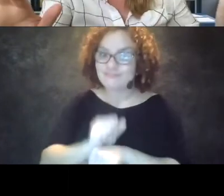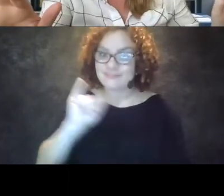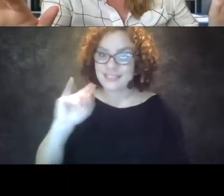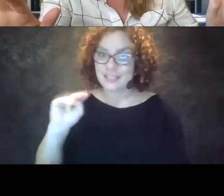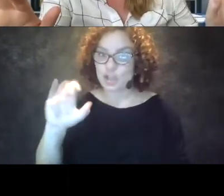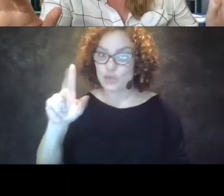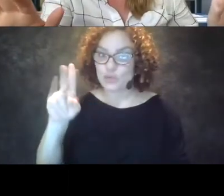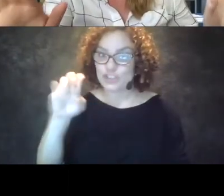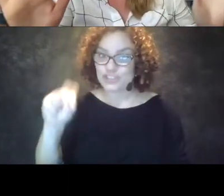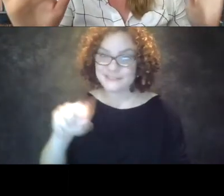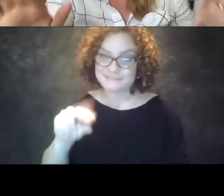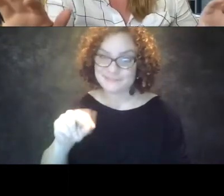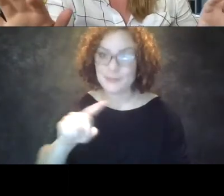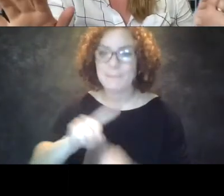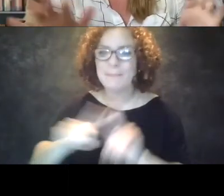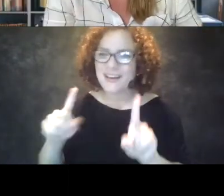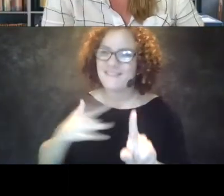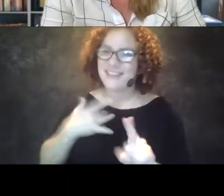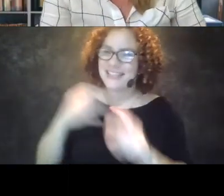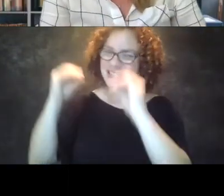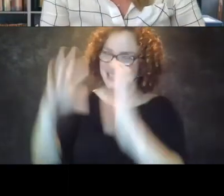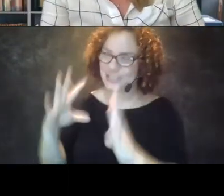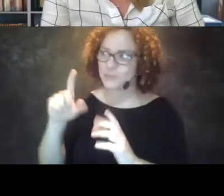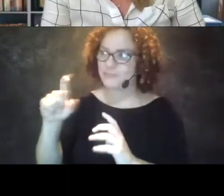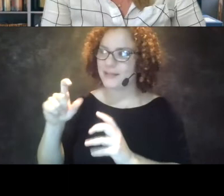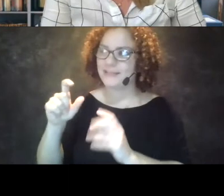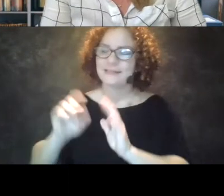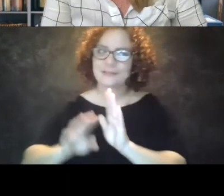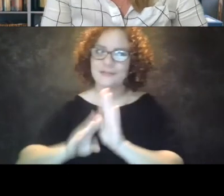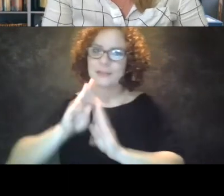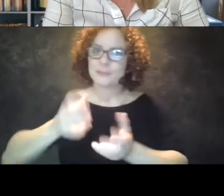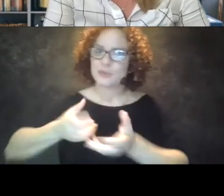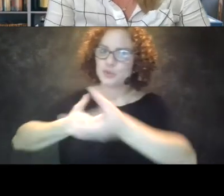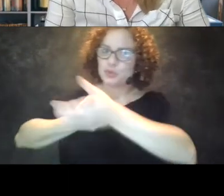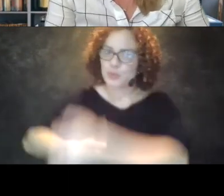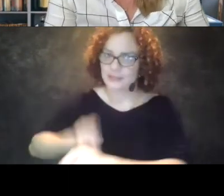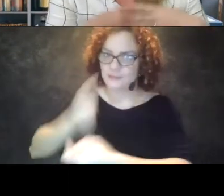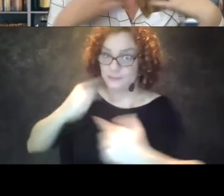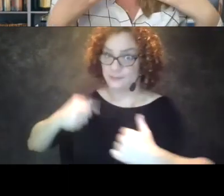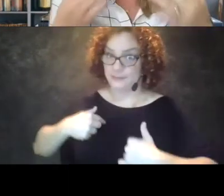needed to get on board to that they can trust me. And it did take you know, I was always